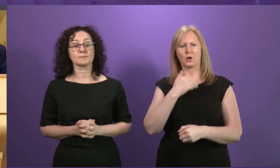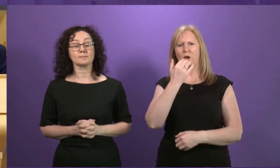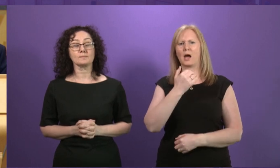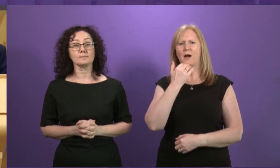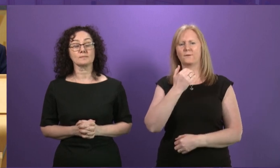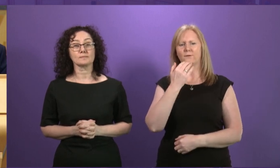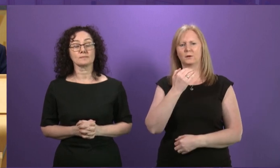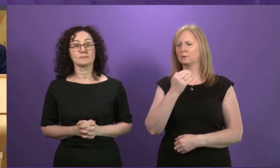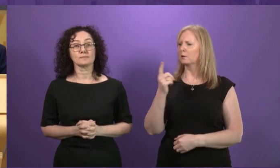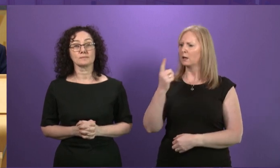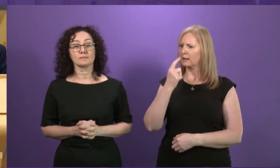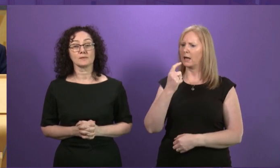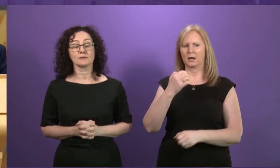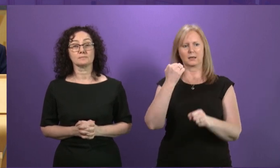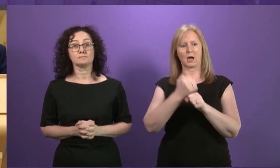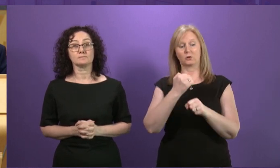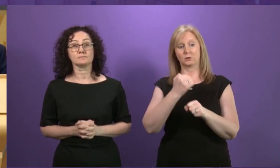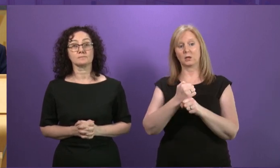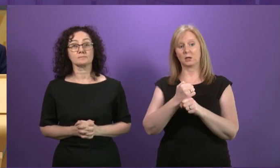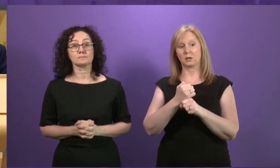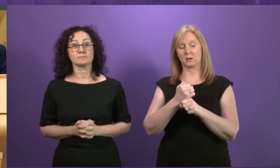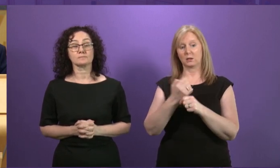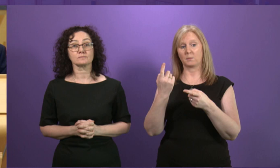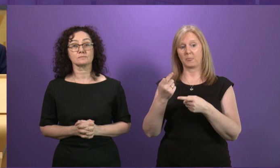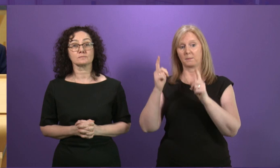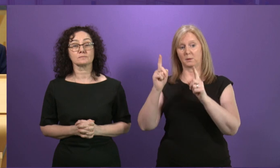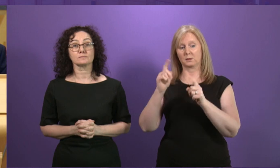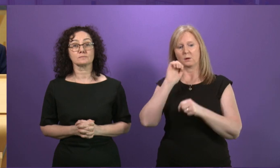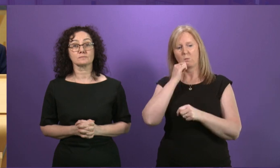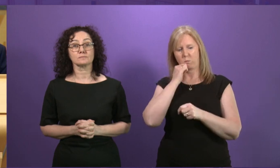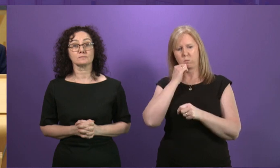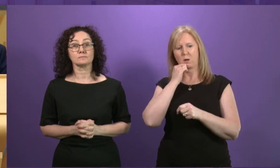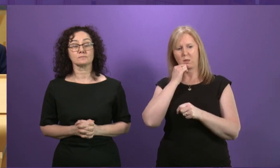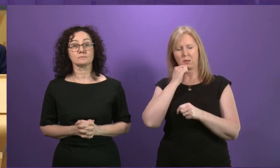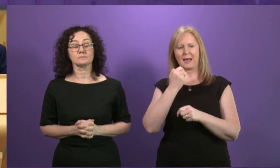Can the First Minister guarantee today that her minister will follow up every McGill apprentice